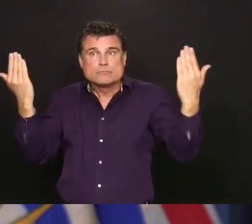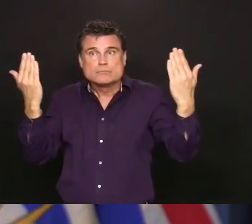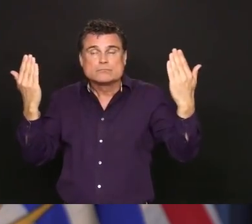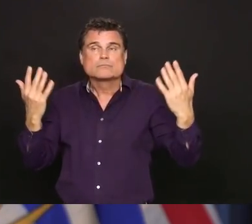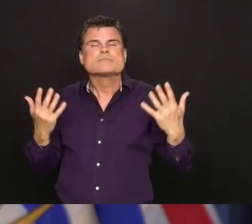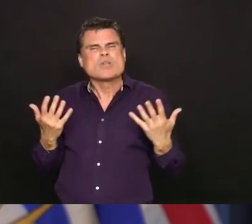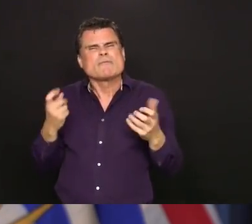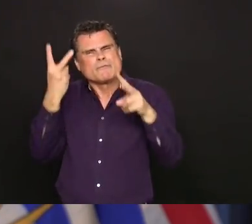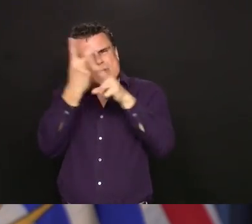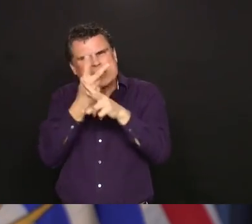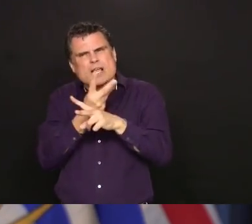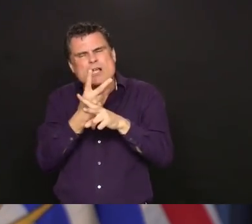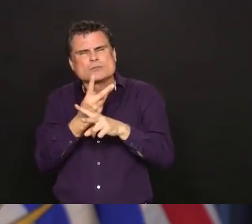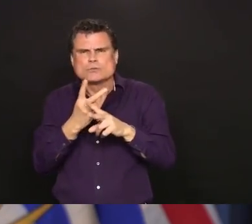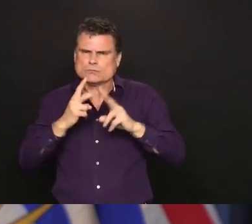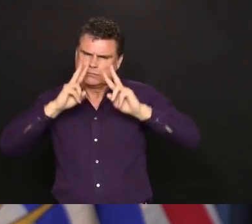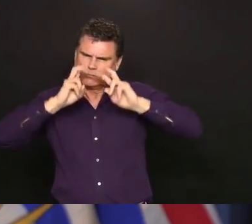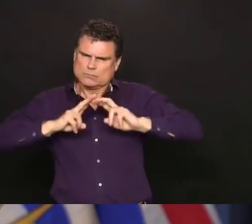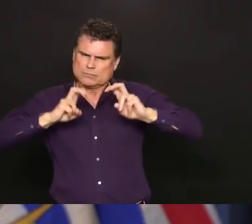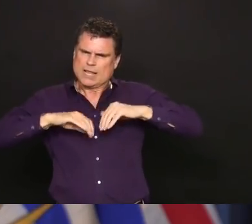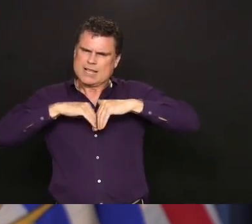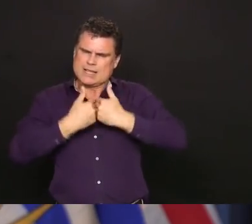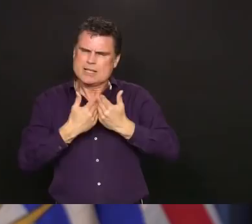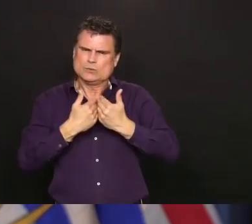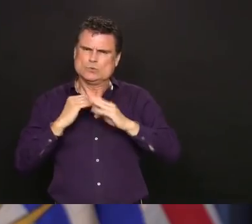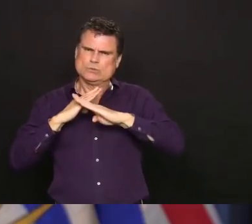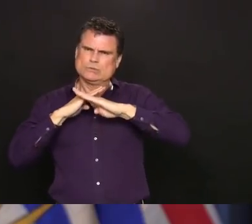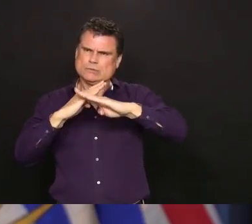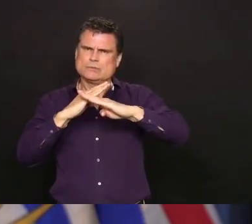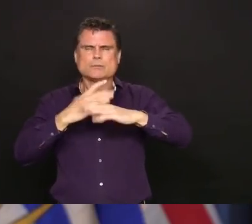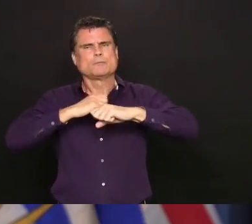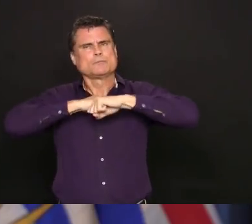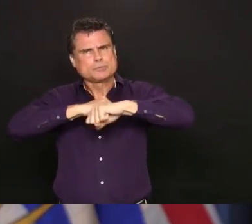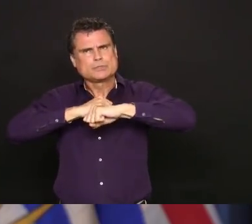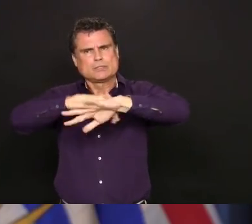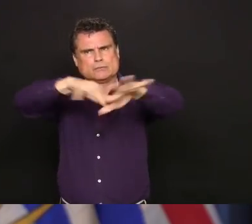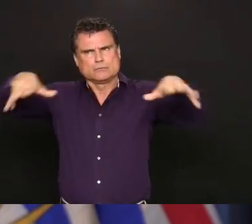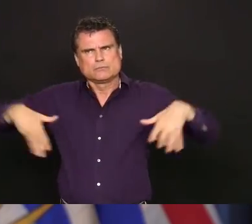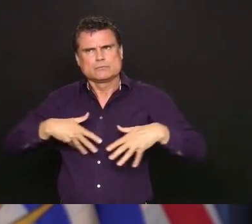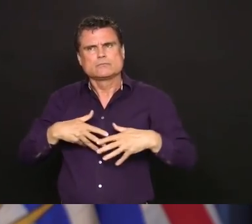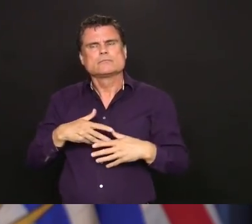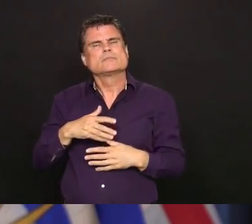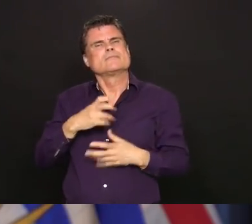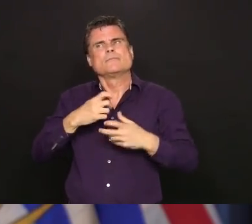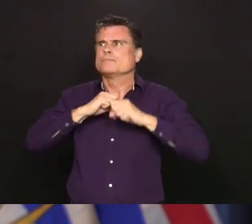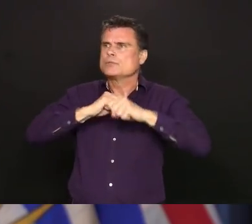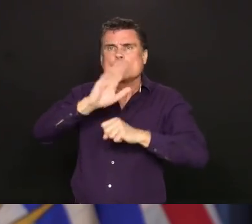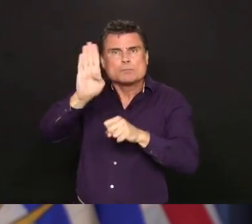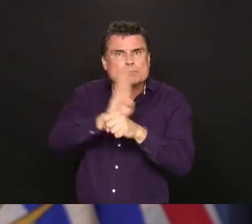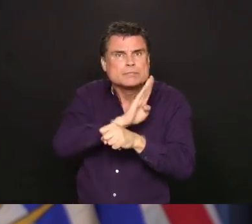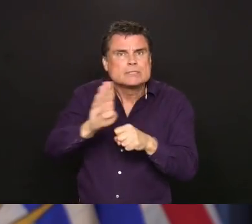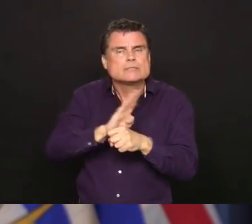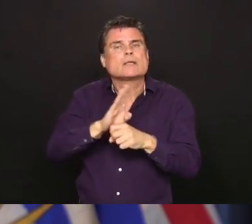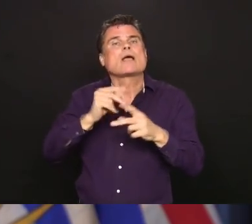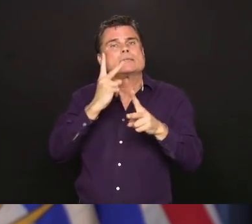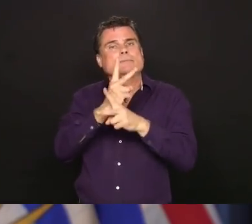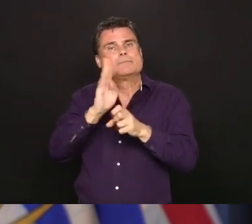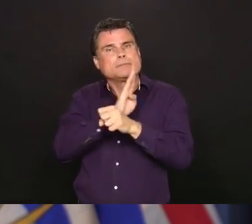we can have -- minimize the number of people. So it's going to take differences in our flow-through in how we do that.